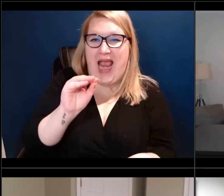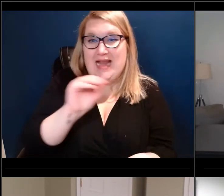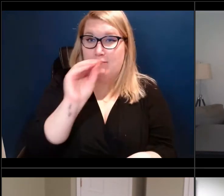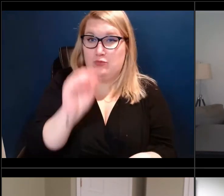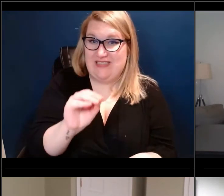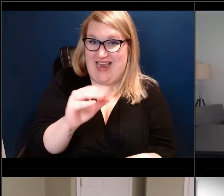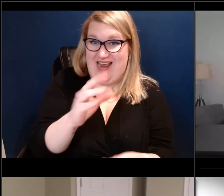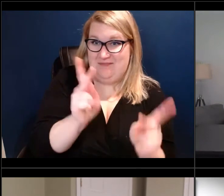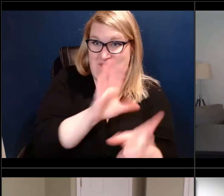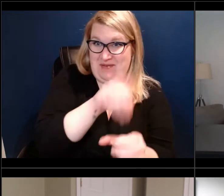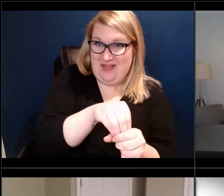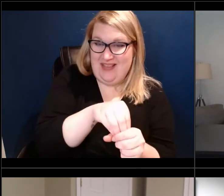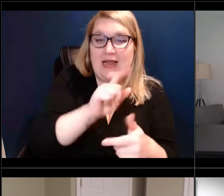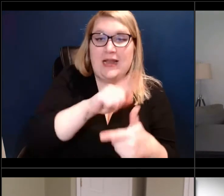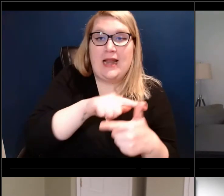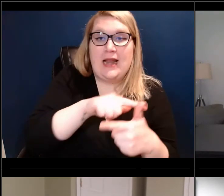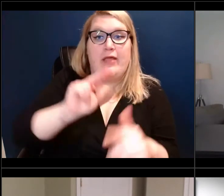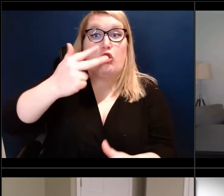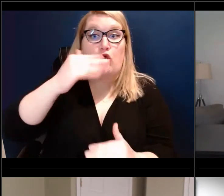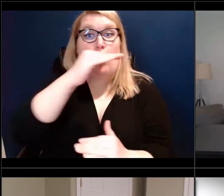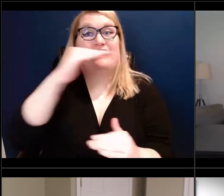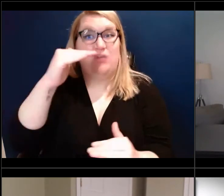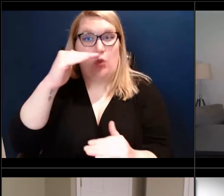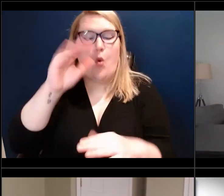And then the third floor is computers,